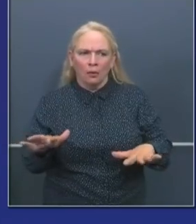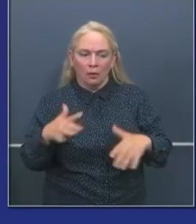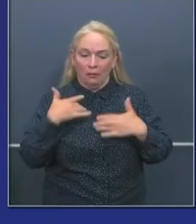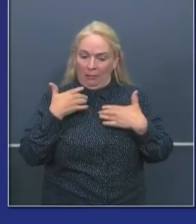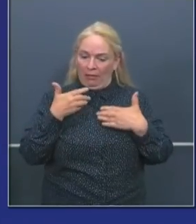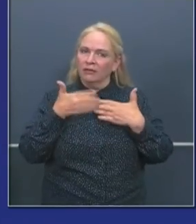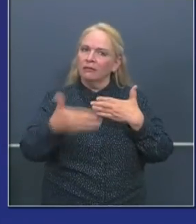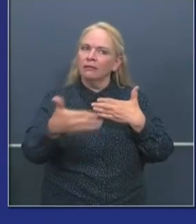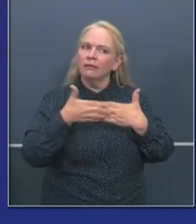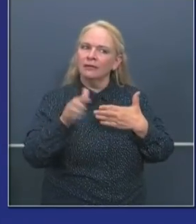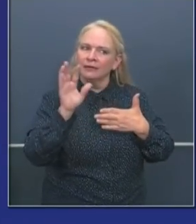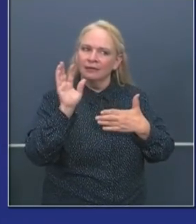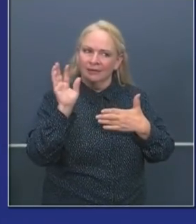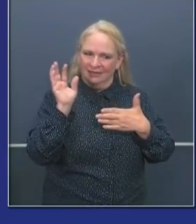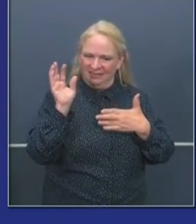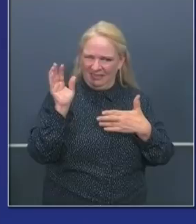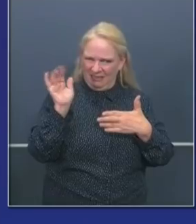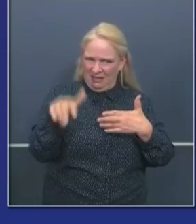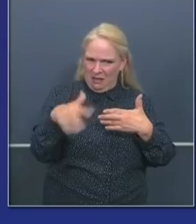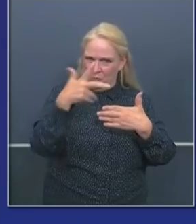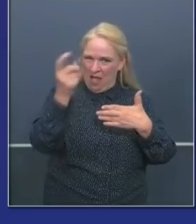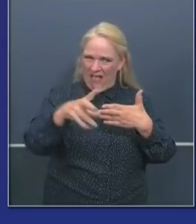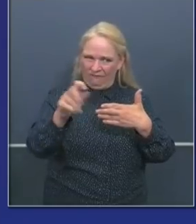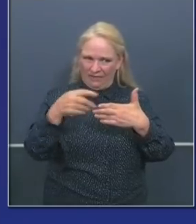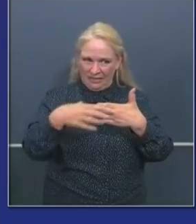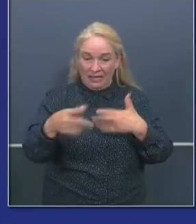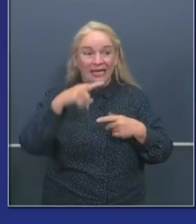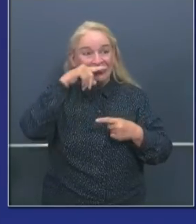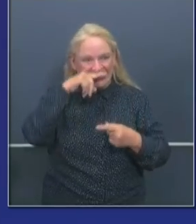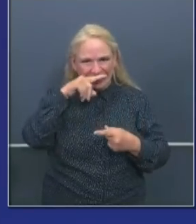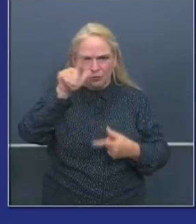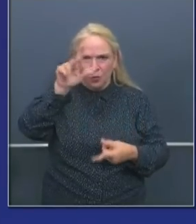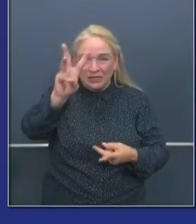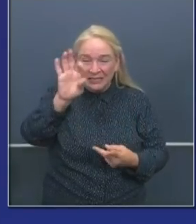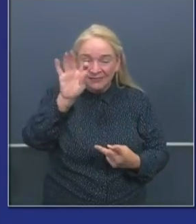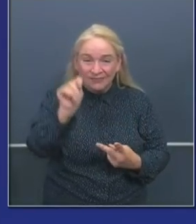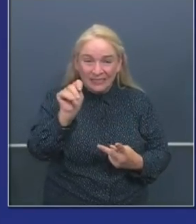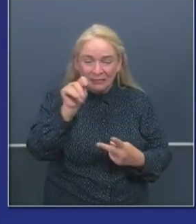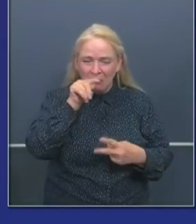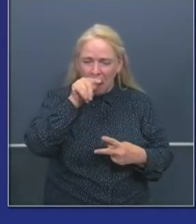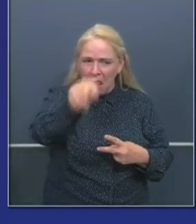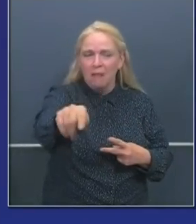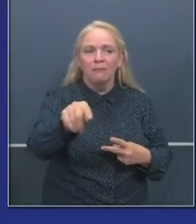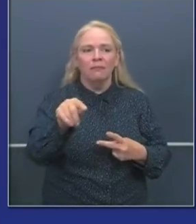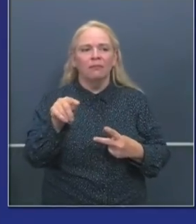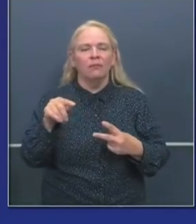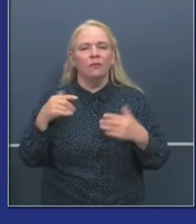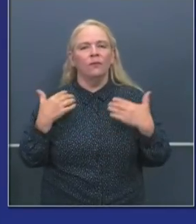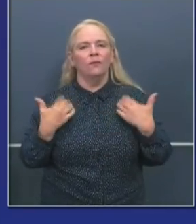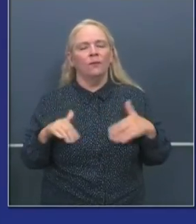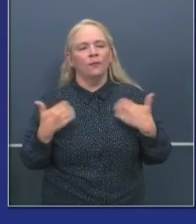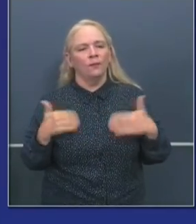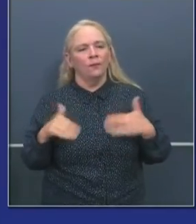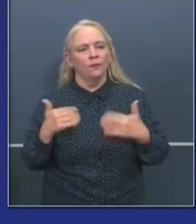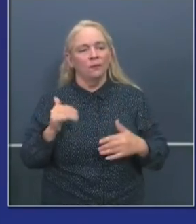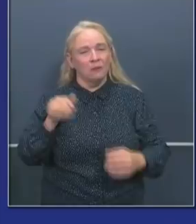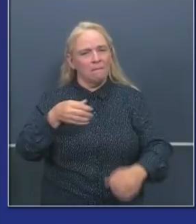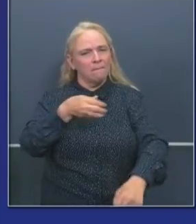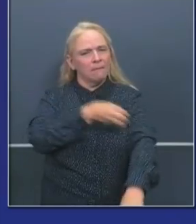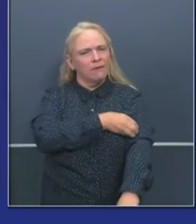IF YOU COUGH, DROPLETS GO ABOUT 6 FEET EVEN IF YOU TAKE A BIG EXHALE. THEY GO AS FAR AS 4.5.